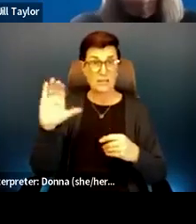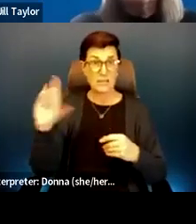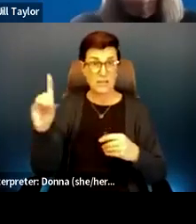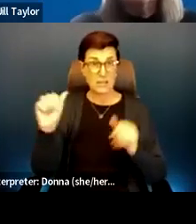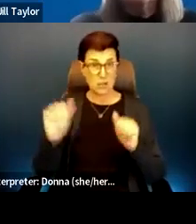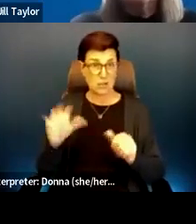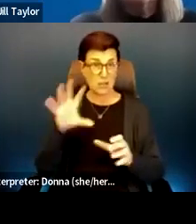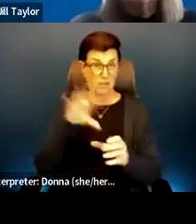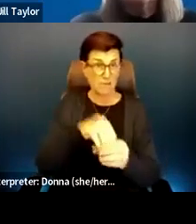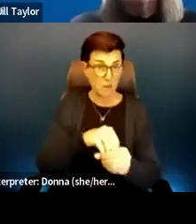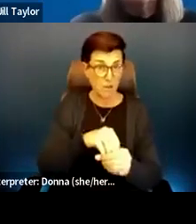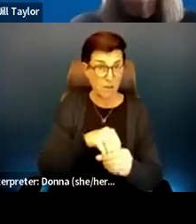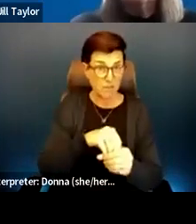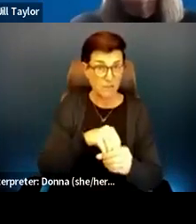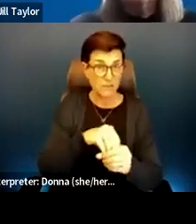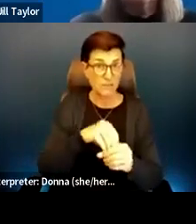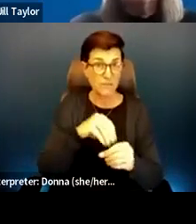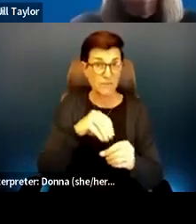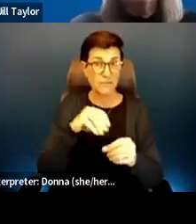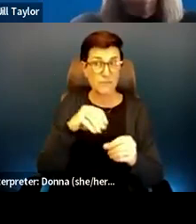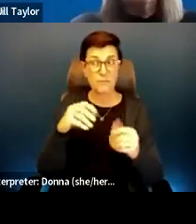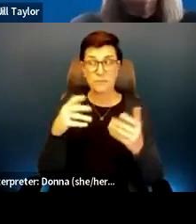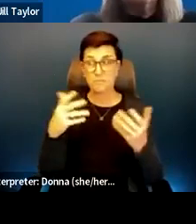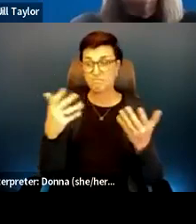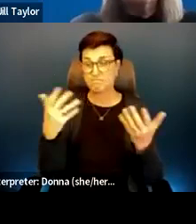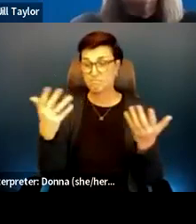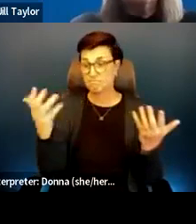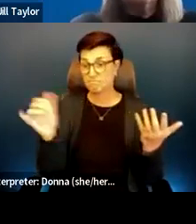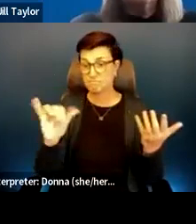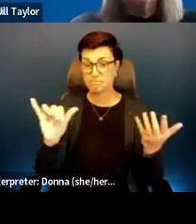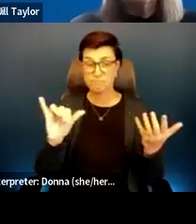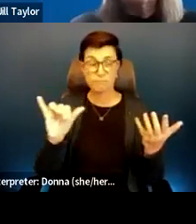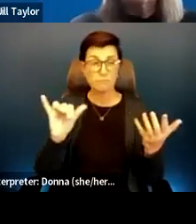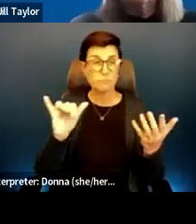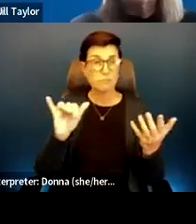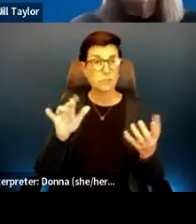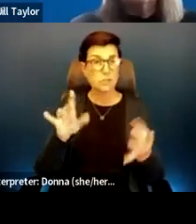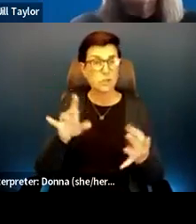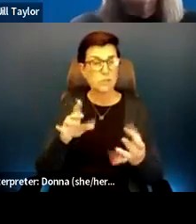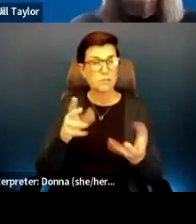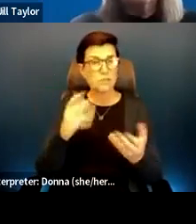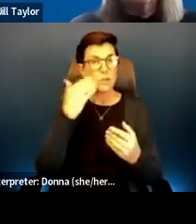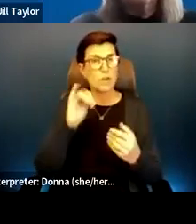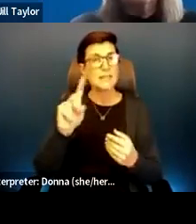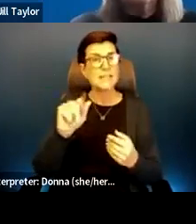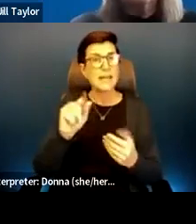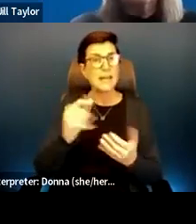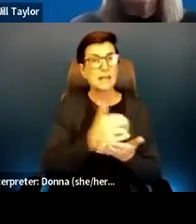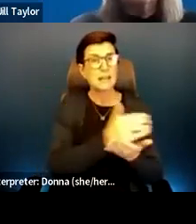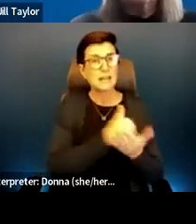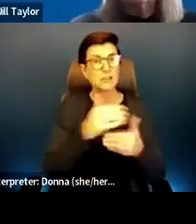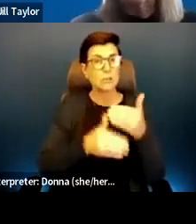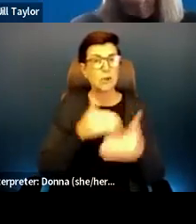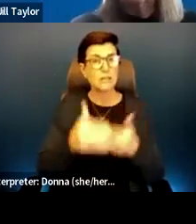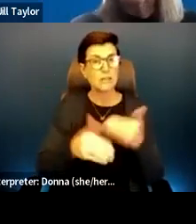Just as we can, I think, you know, streamline a lot of the data collection processes, there are ways